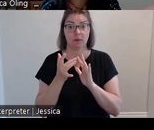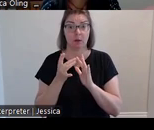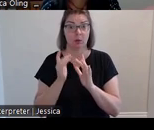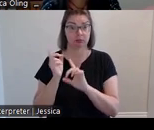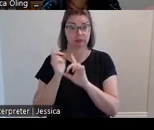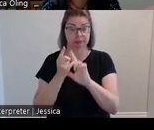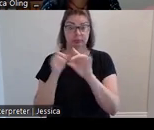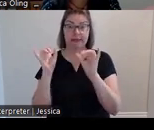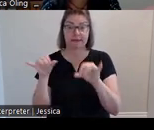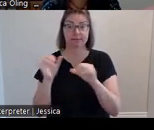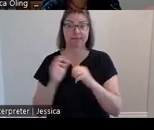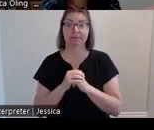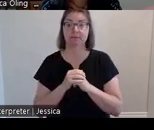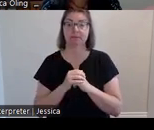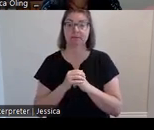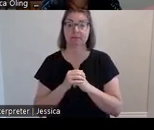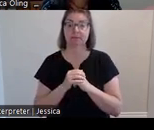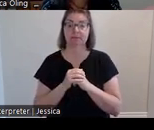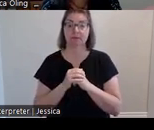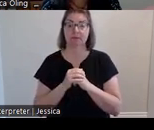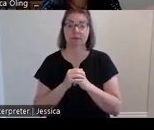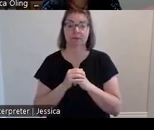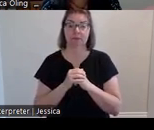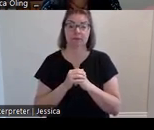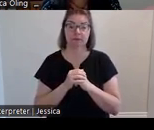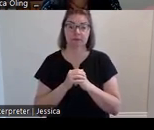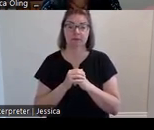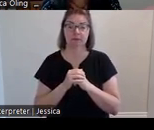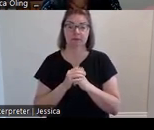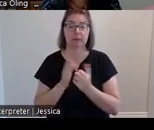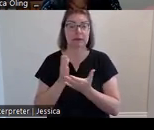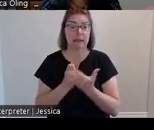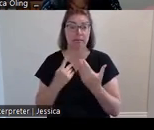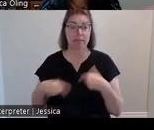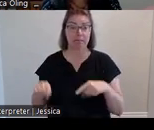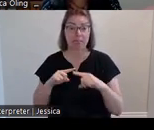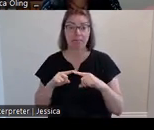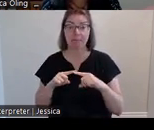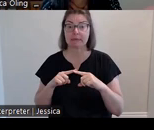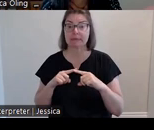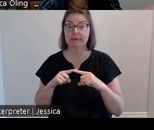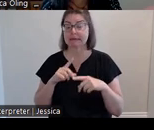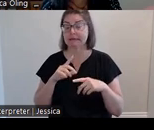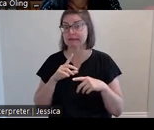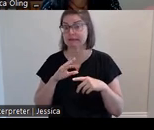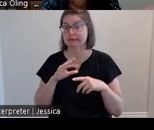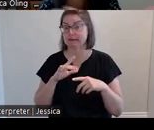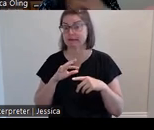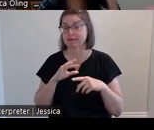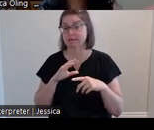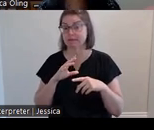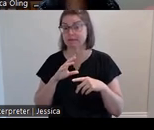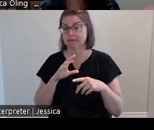So for some of us, we were, you know, in within SUNY, there were, we have the larger systems.